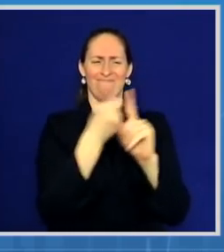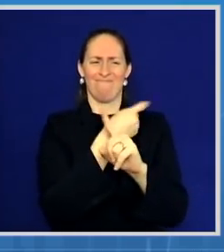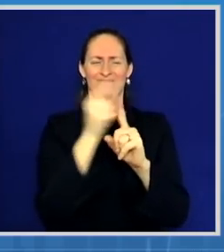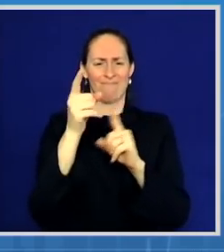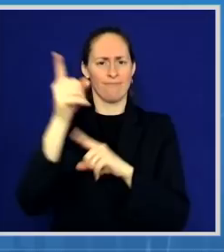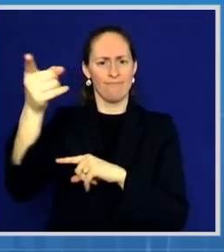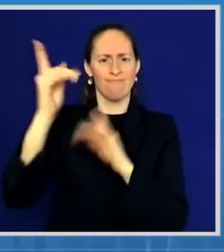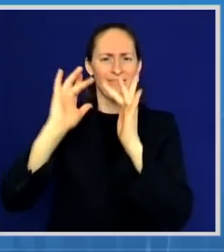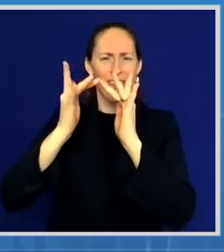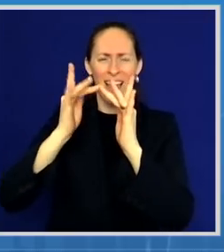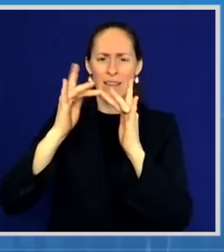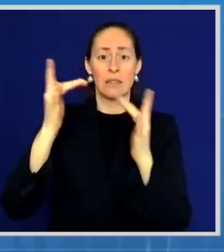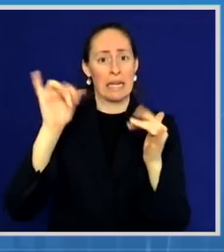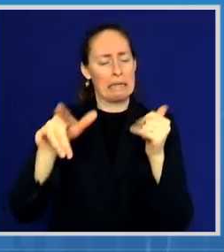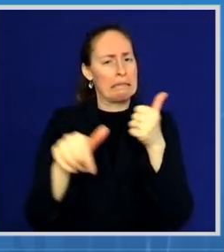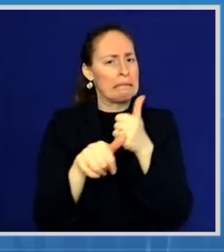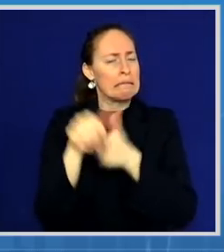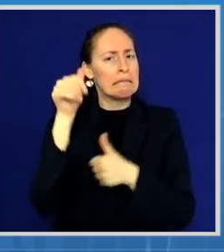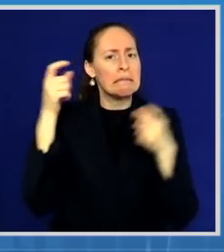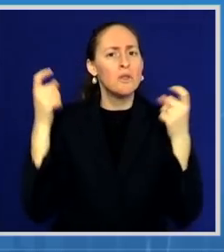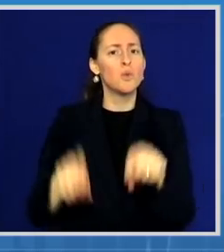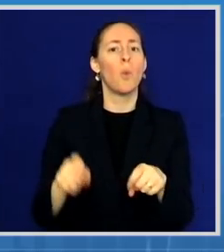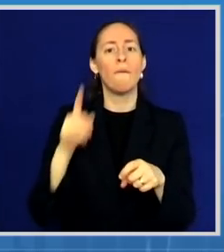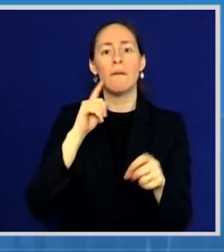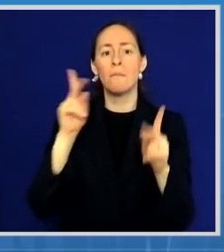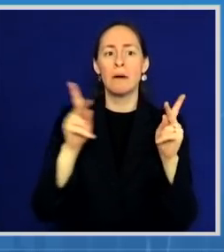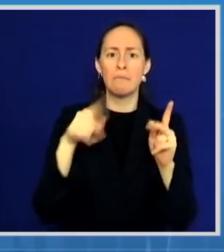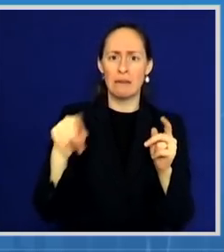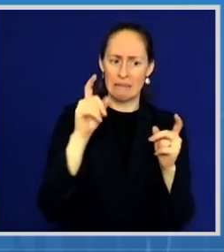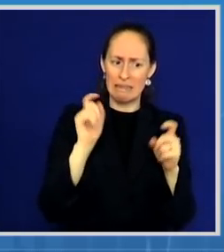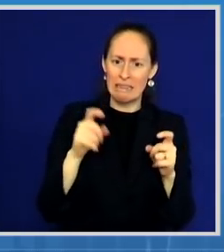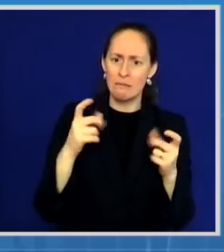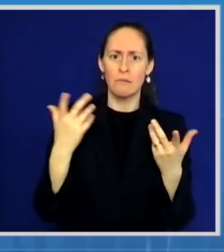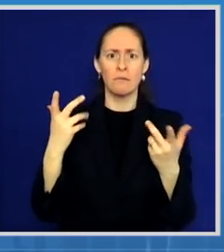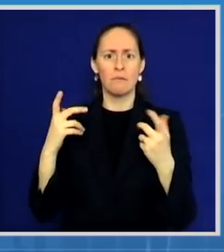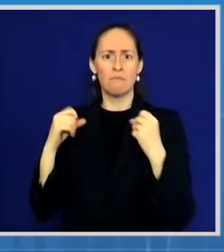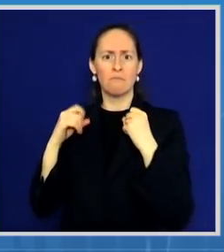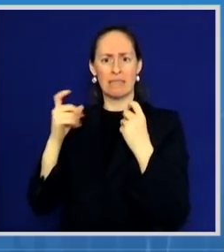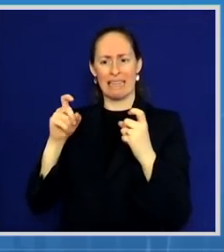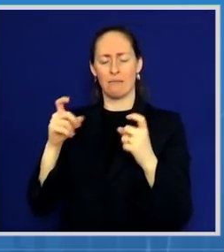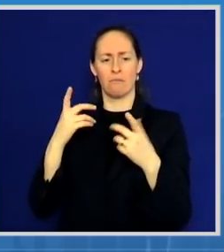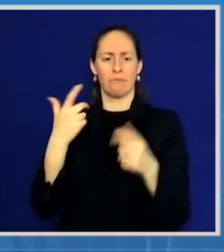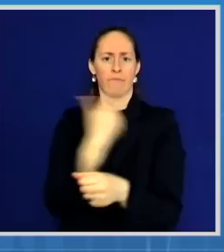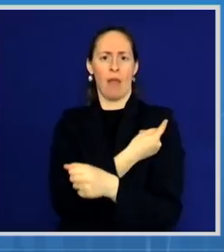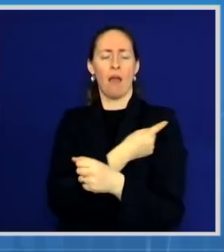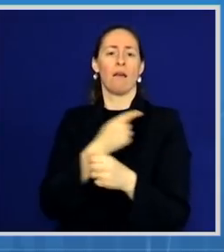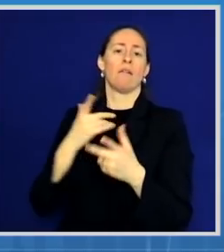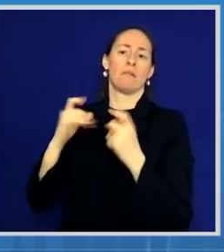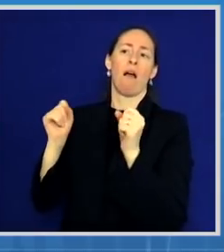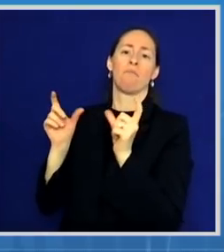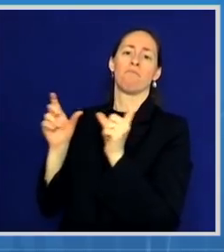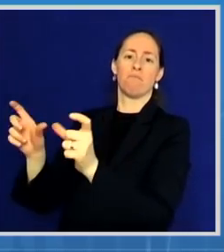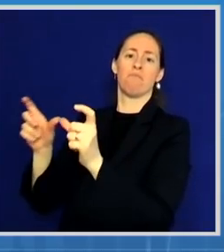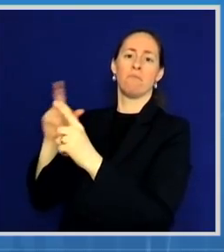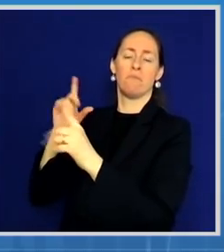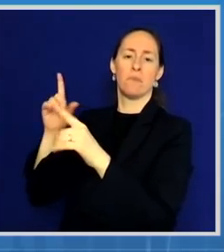I believe, to people who need to be protected from COVID and who could potentially get vaccinated. Mr. Zients: I want to thank everybody for joining today